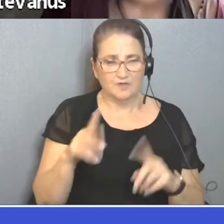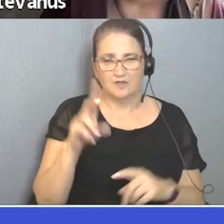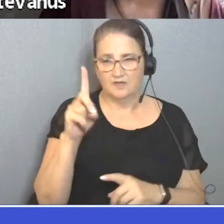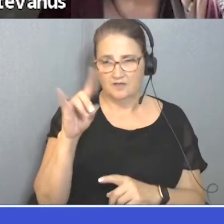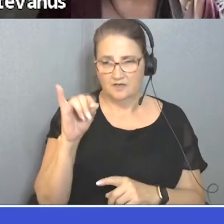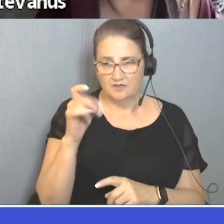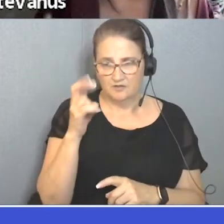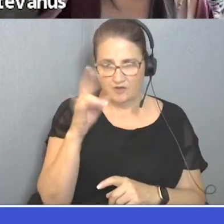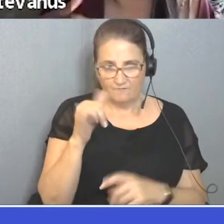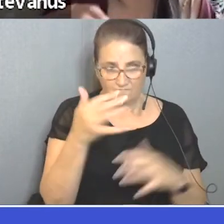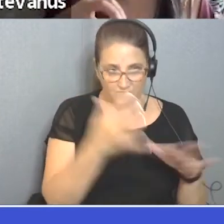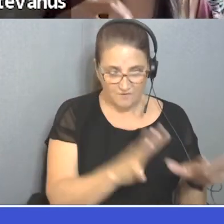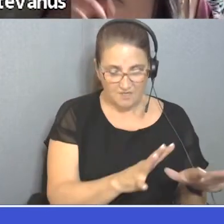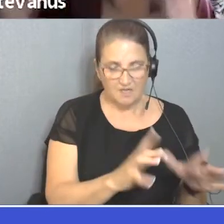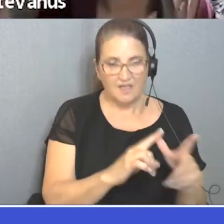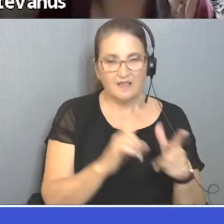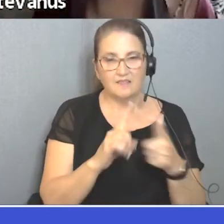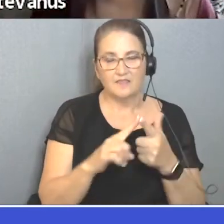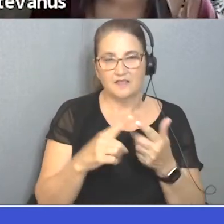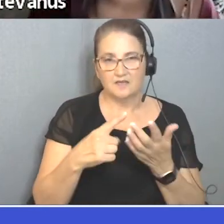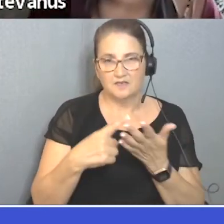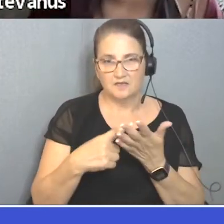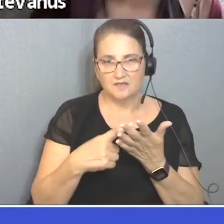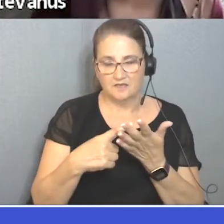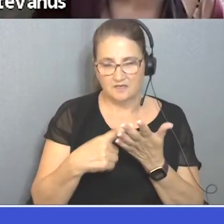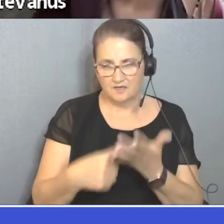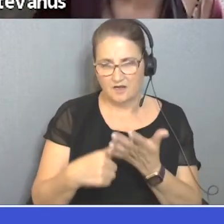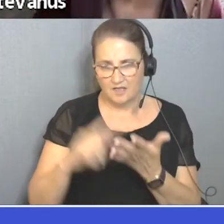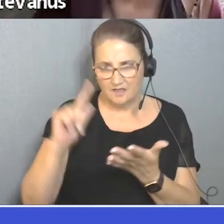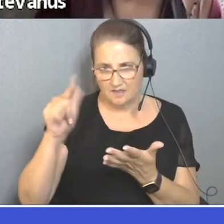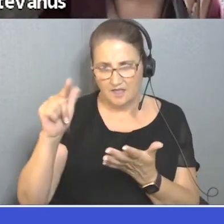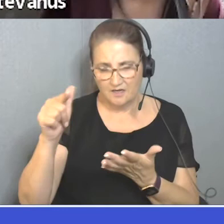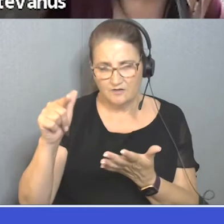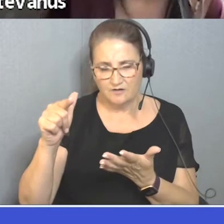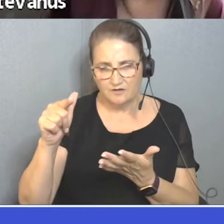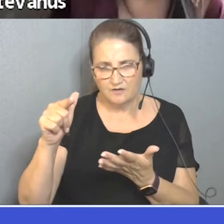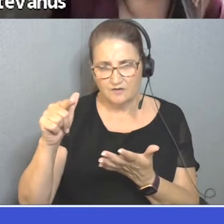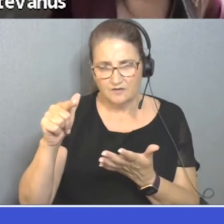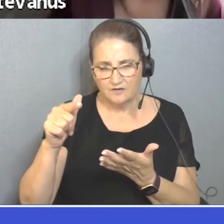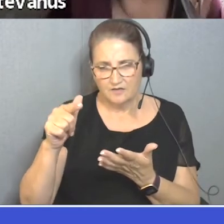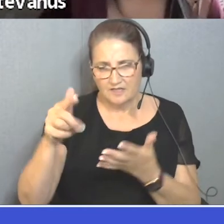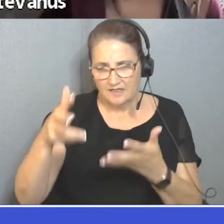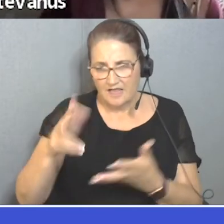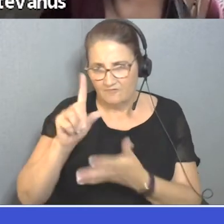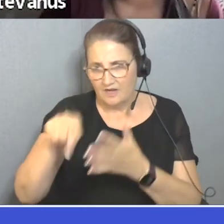opportunity. Discovery and then we'll be talking